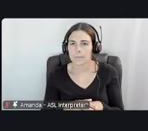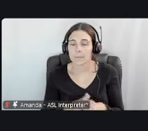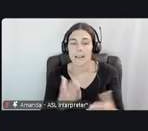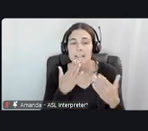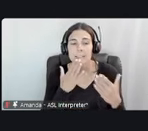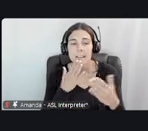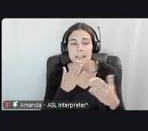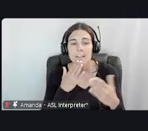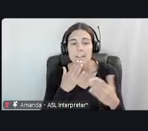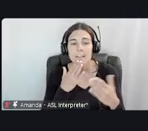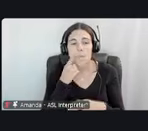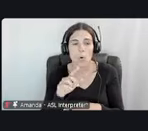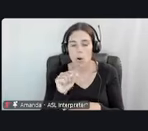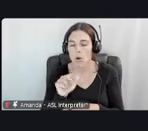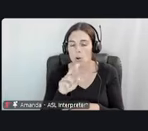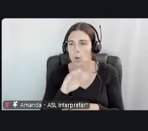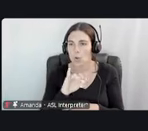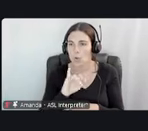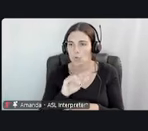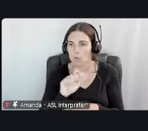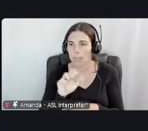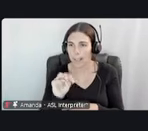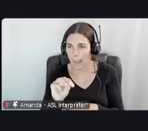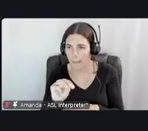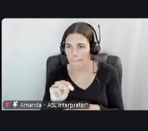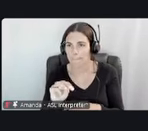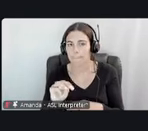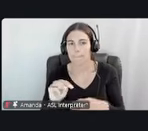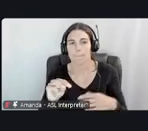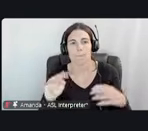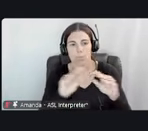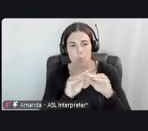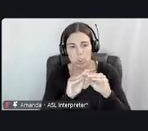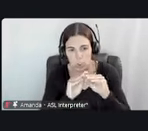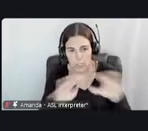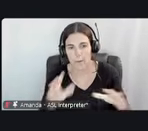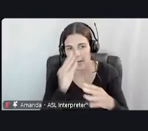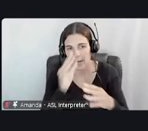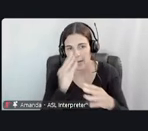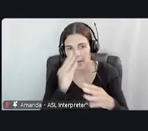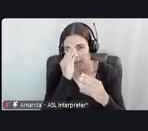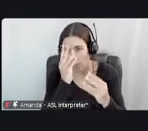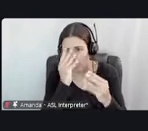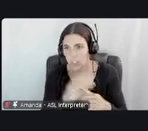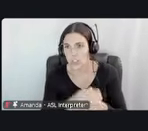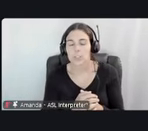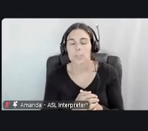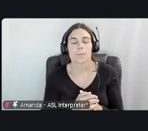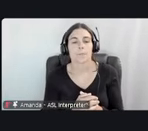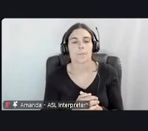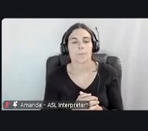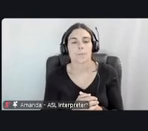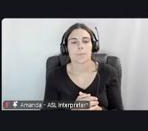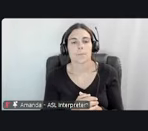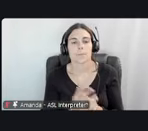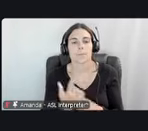of getting out and getting information as well uh in it. And so we will um be seeing you. We've